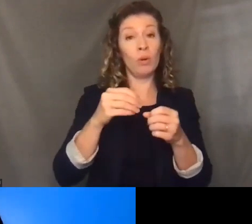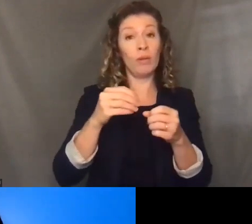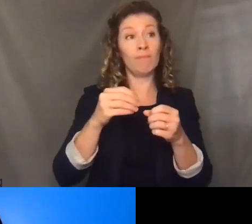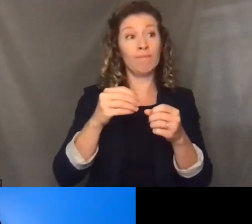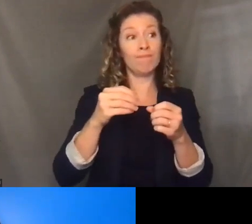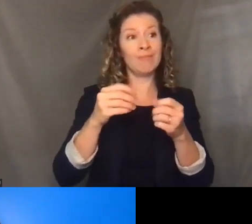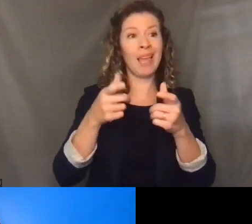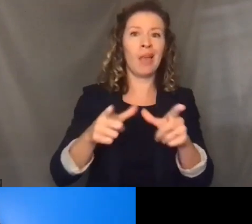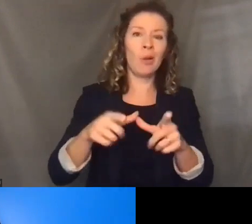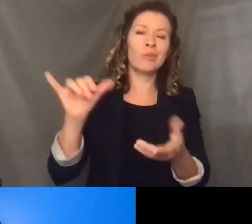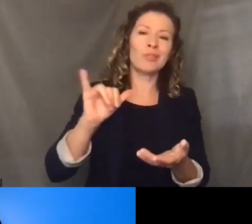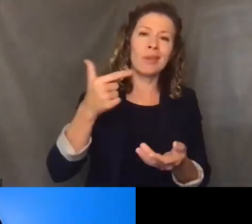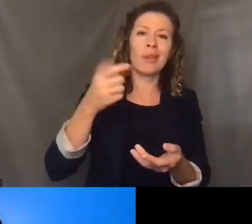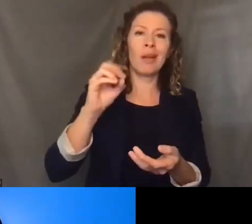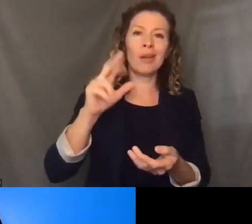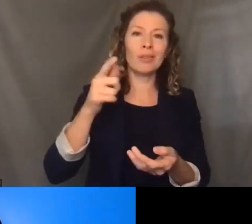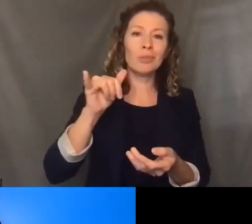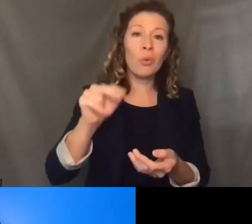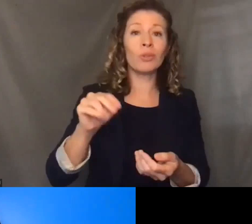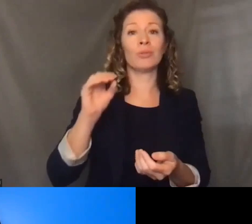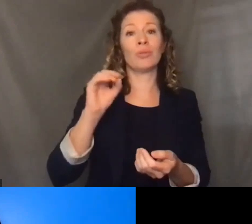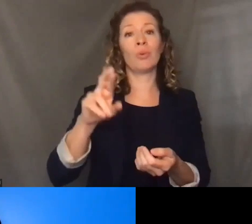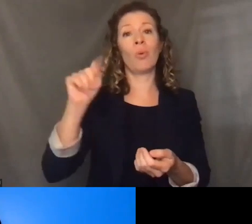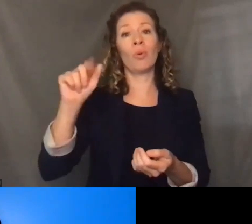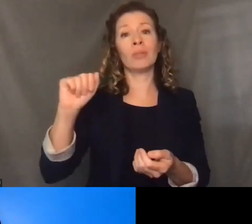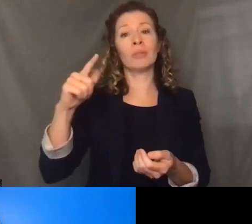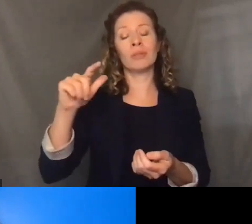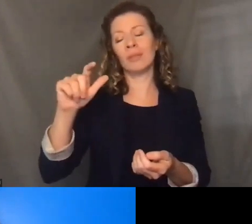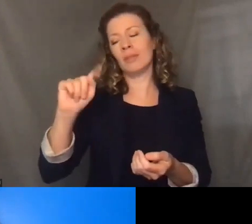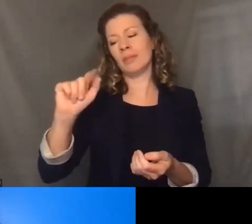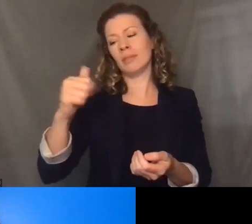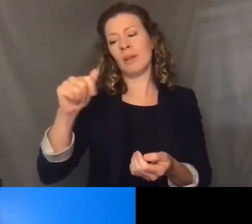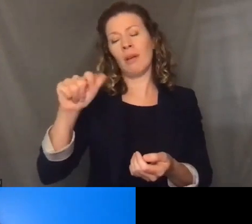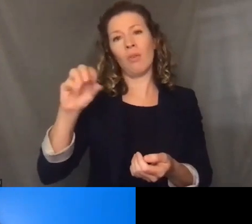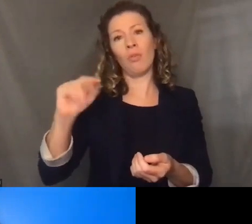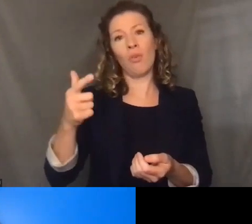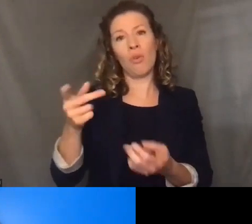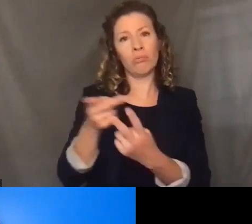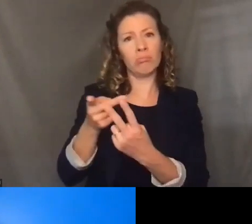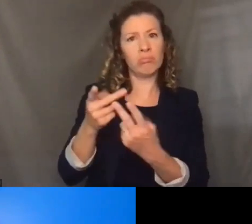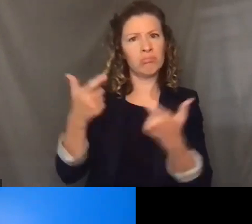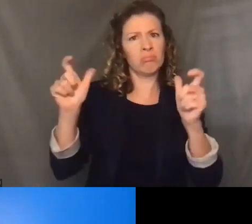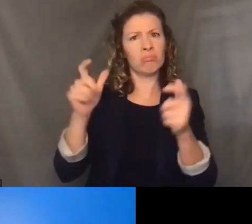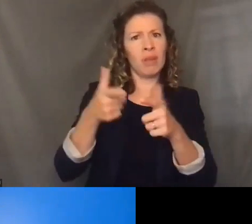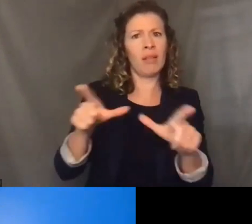such as georgia or tagalog which are major languages and probably have some order of